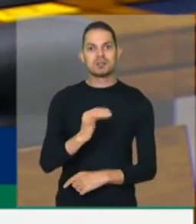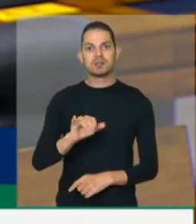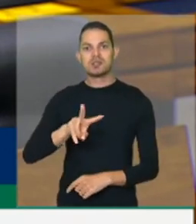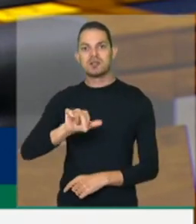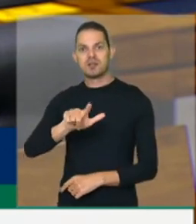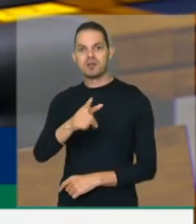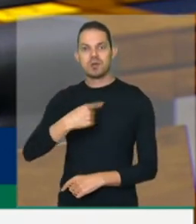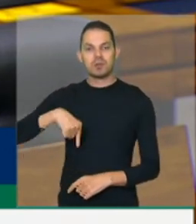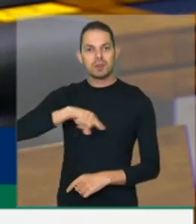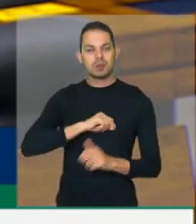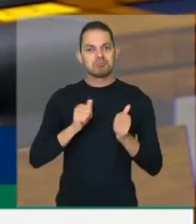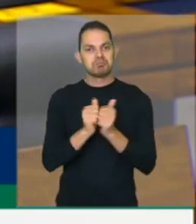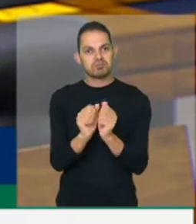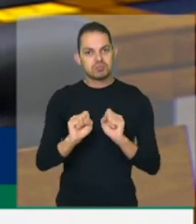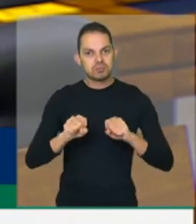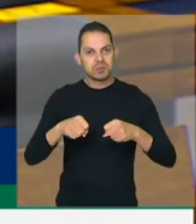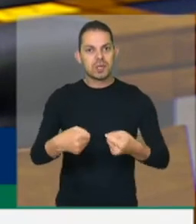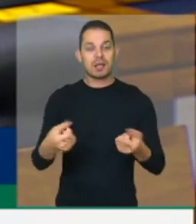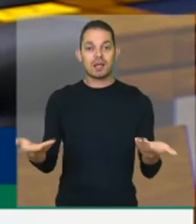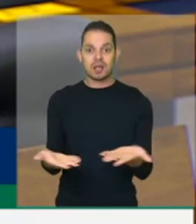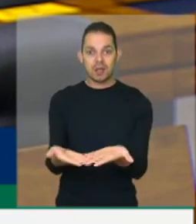PRESIDENTE, EU GOSTARIA DE ME SOLIDARIZAR TAMBÉM COM OS